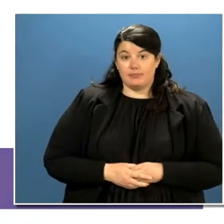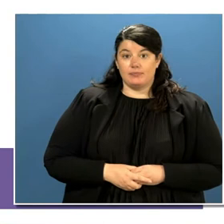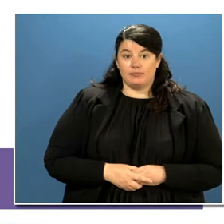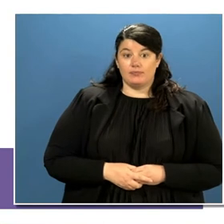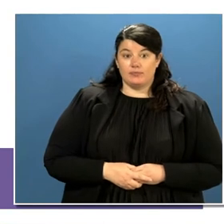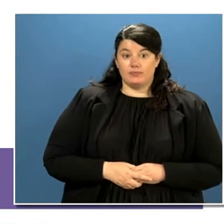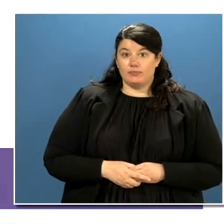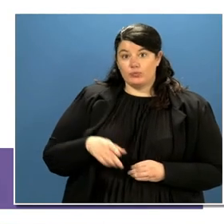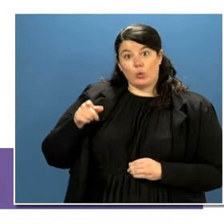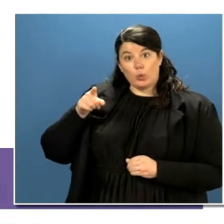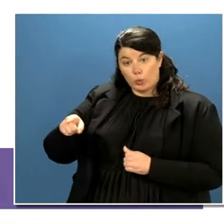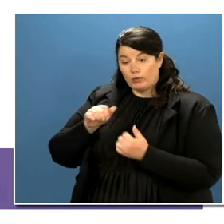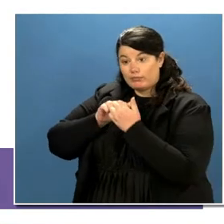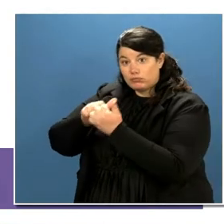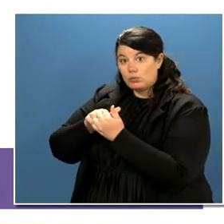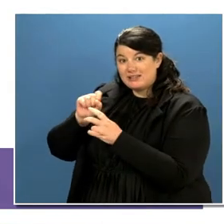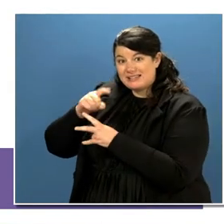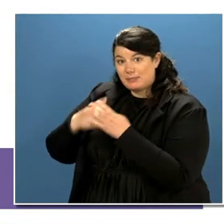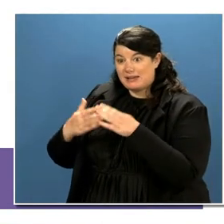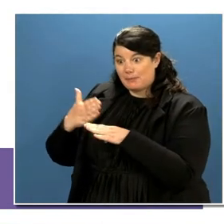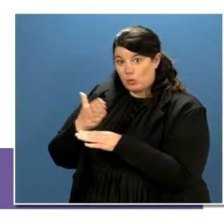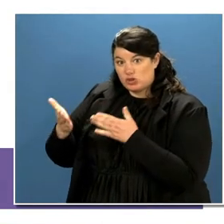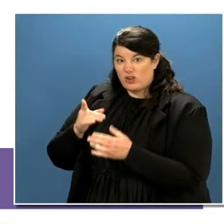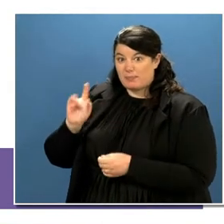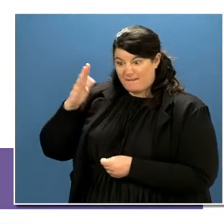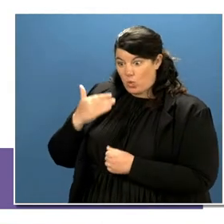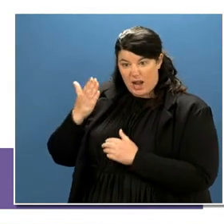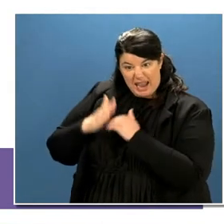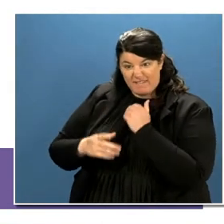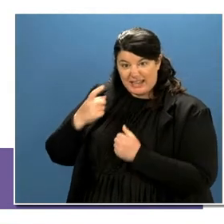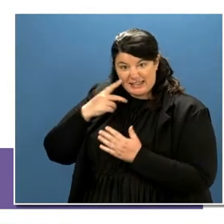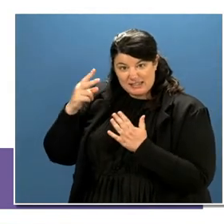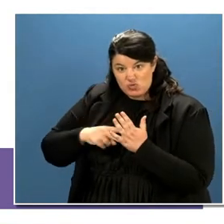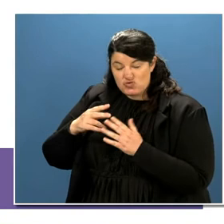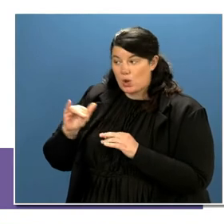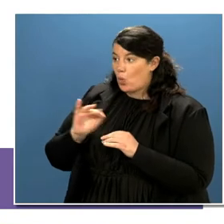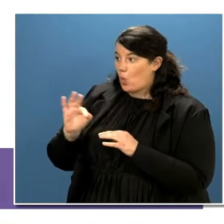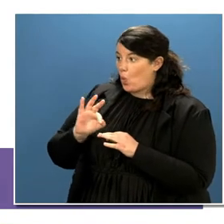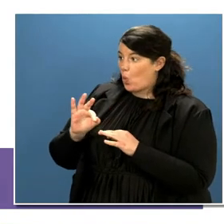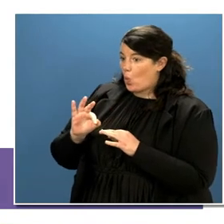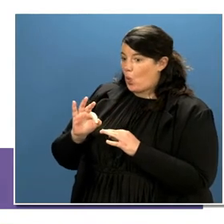Disability Employment Services who have not used Easy Read documentations, would that be right? Yes.